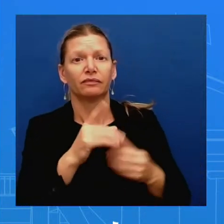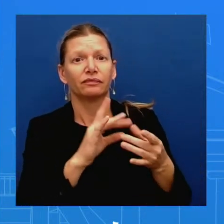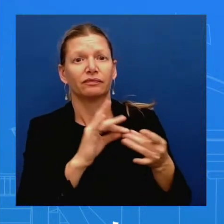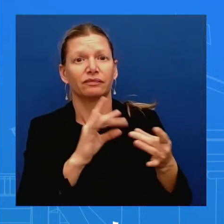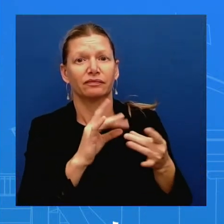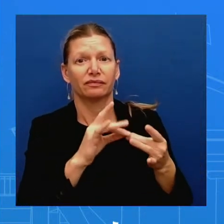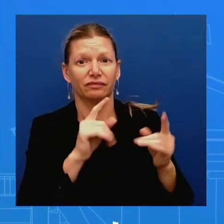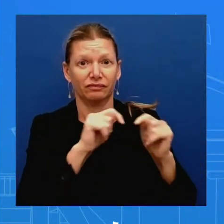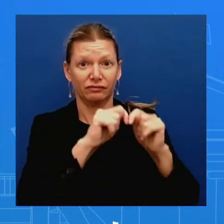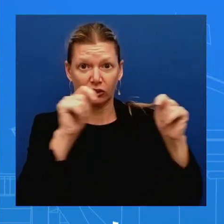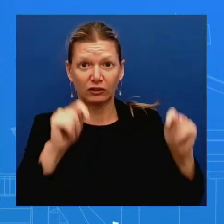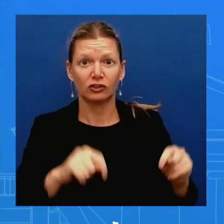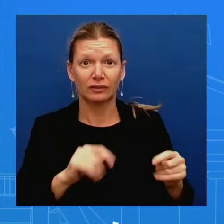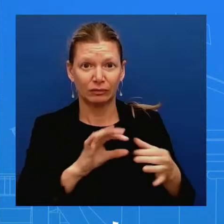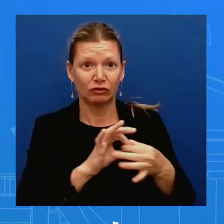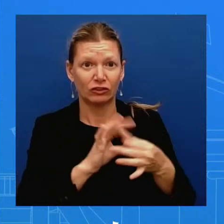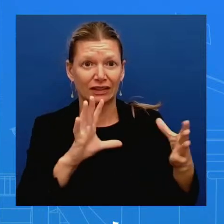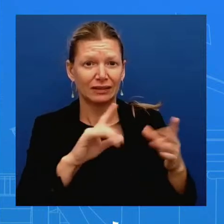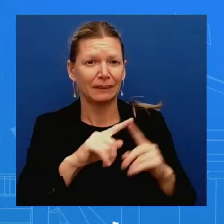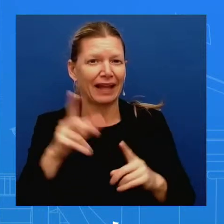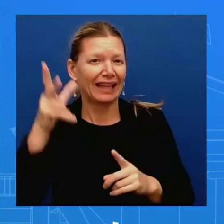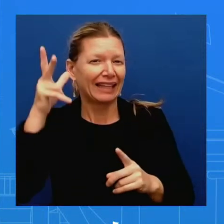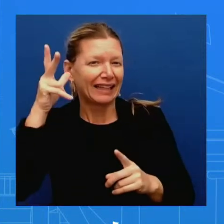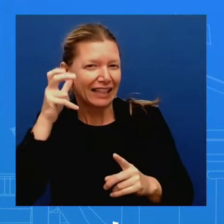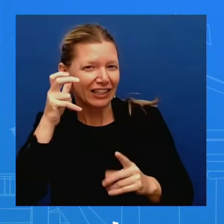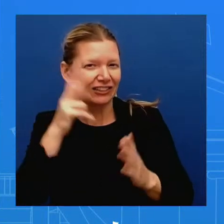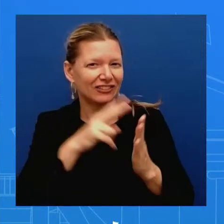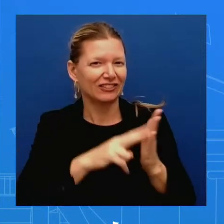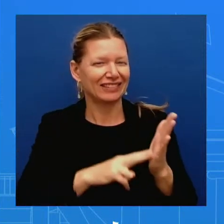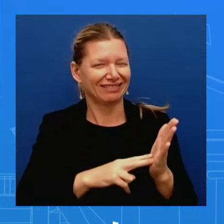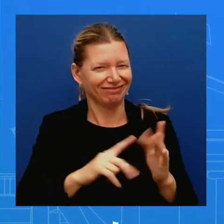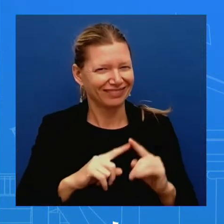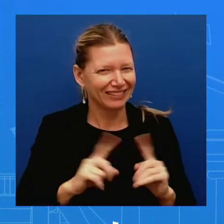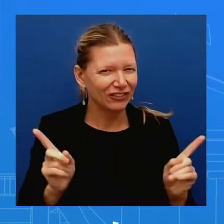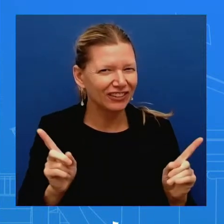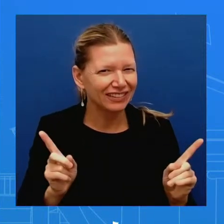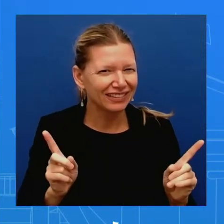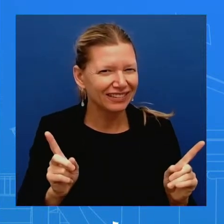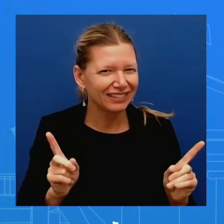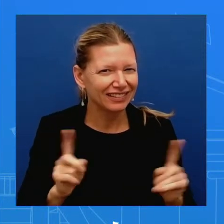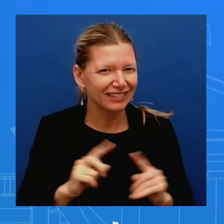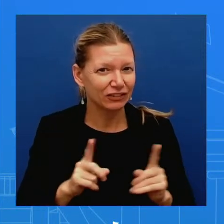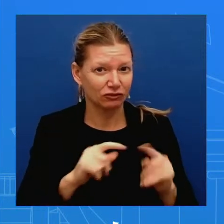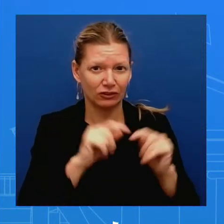And if the transcript is already out there, why is it different to have the audio there? Ms. Jean-Pierre: Like I said, there were determinations